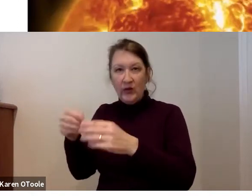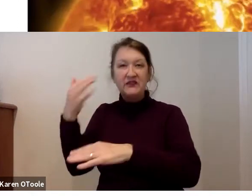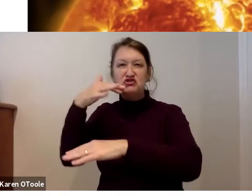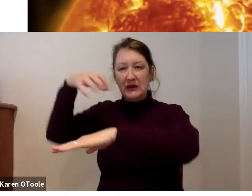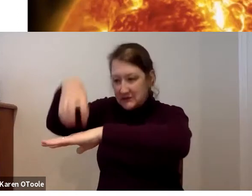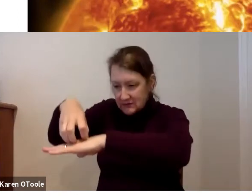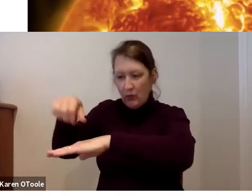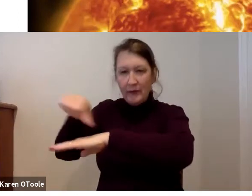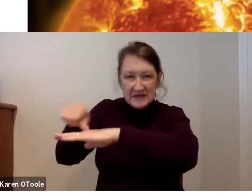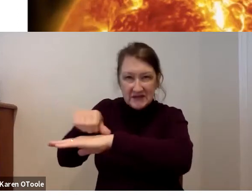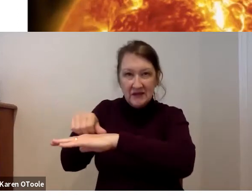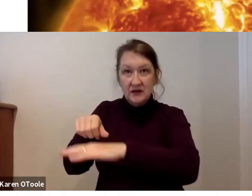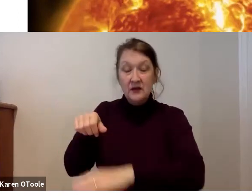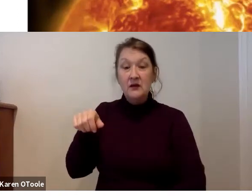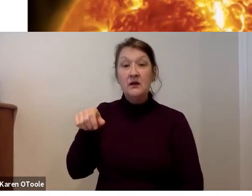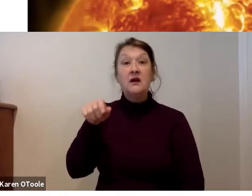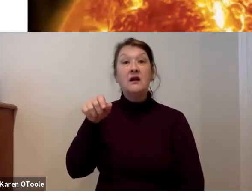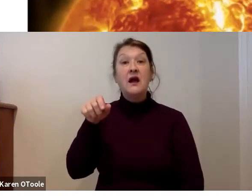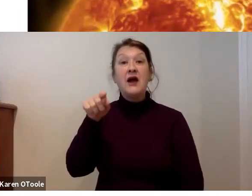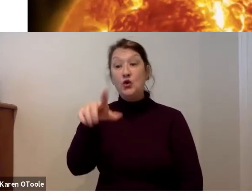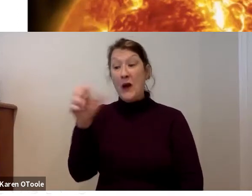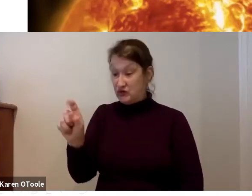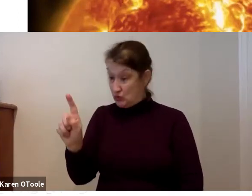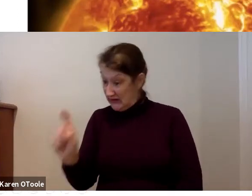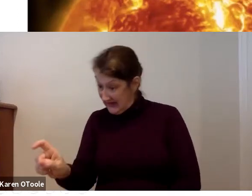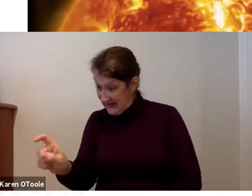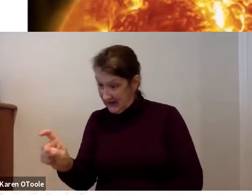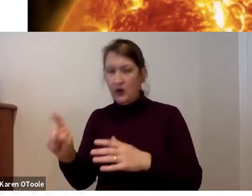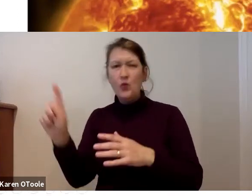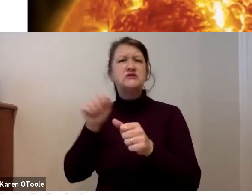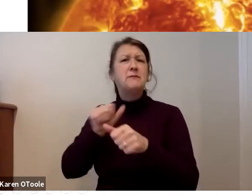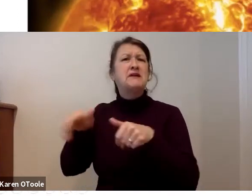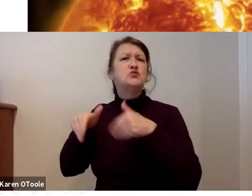the best way to eat a Savoy.